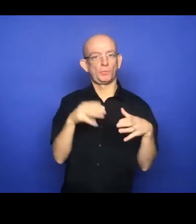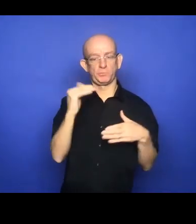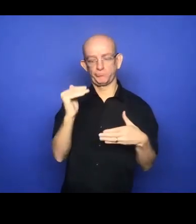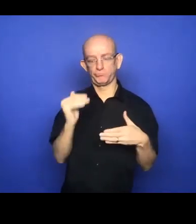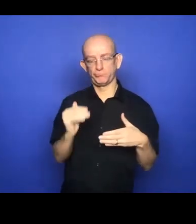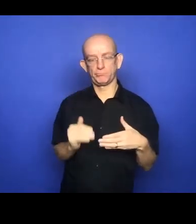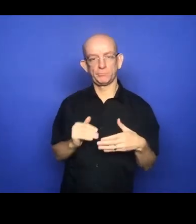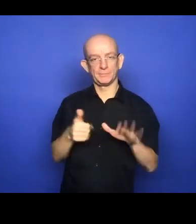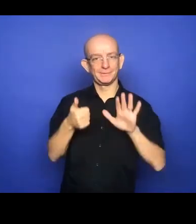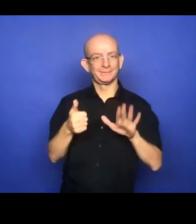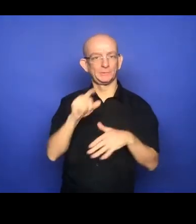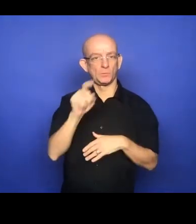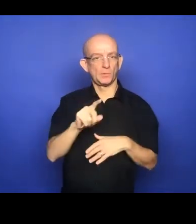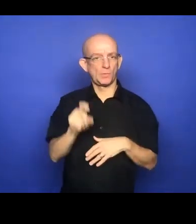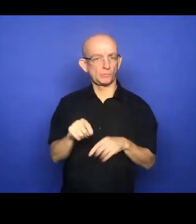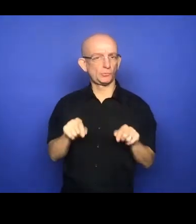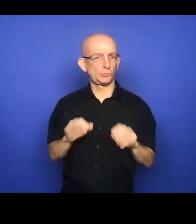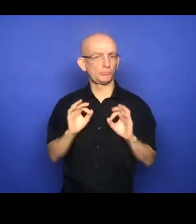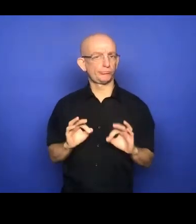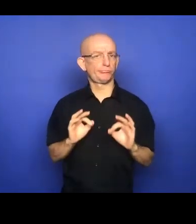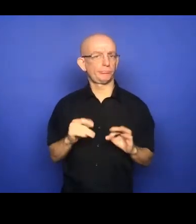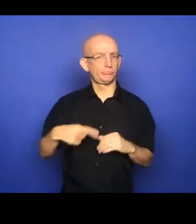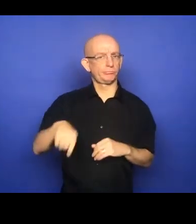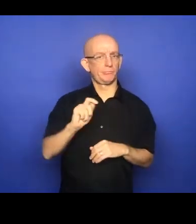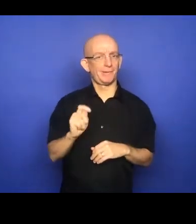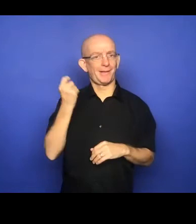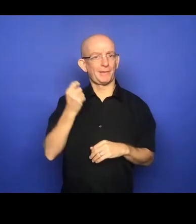a disability movement in Kenya had advocated for with